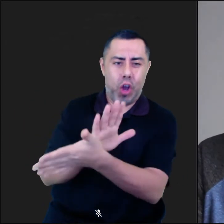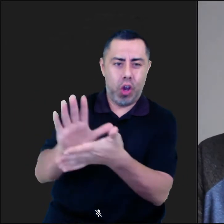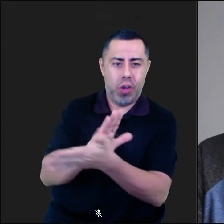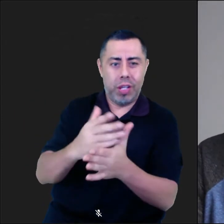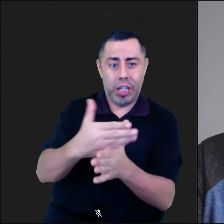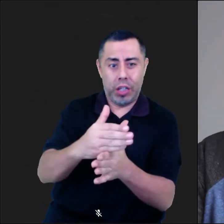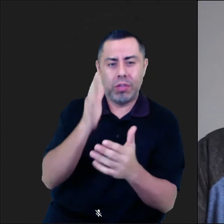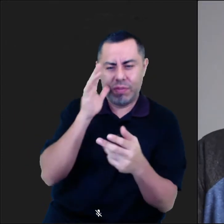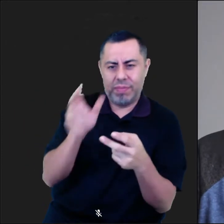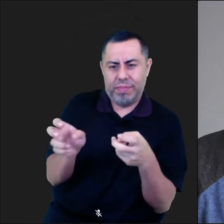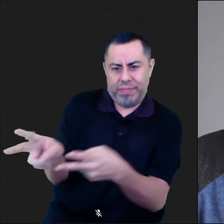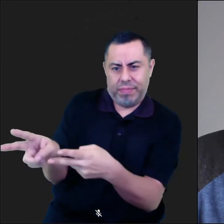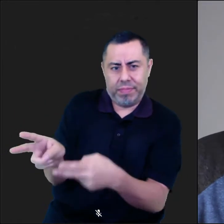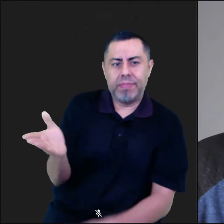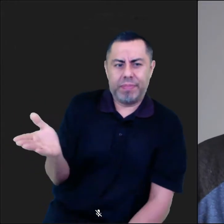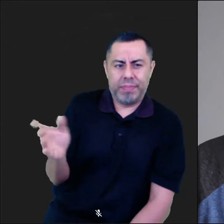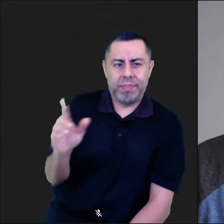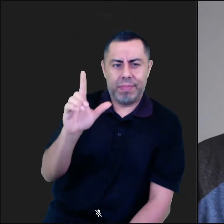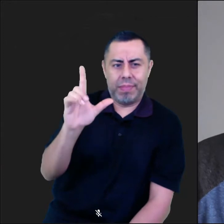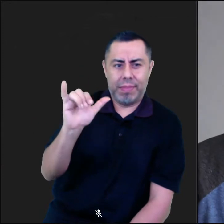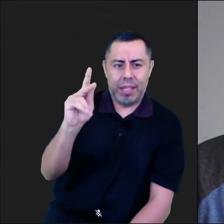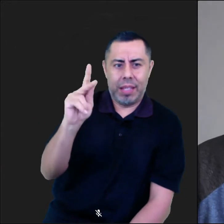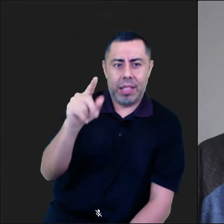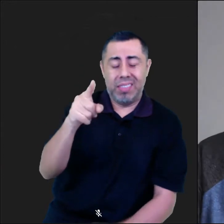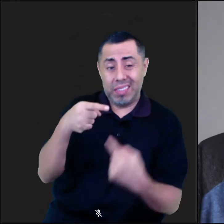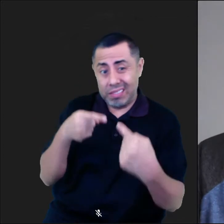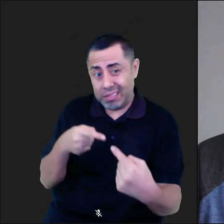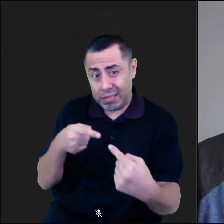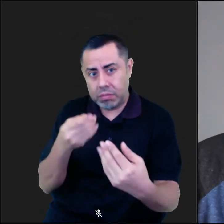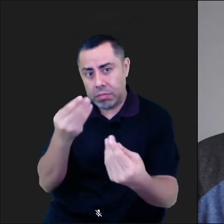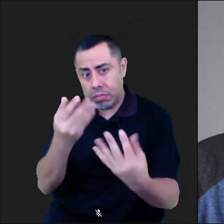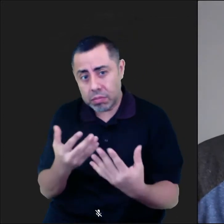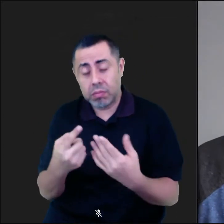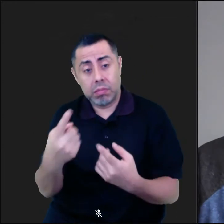you have problems accessing it um you can ask your questions in here and we'll go through everything